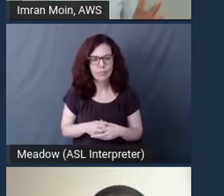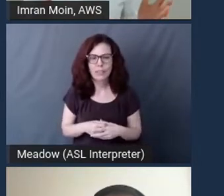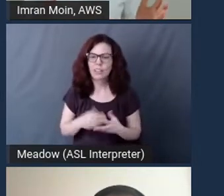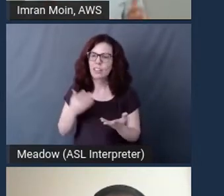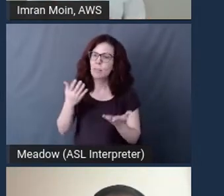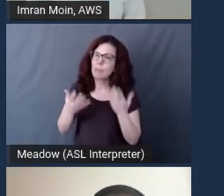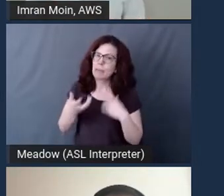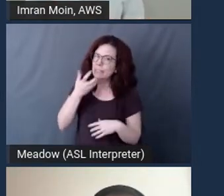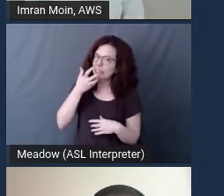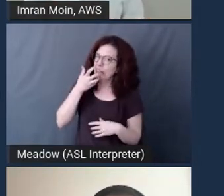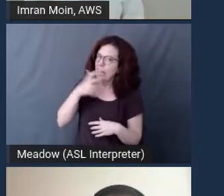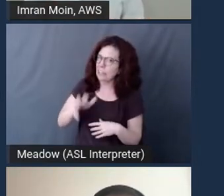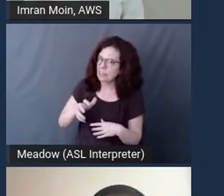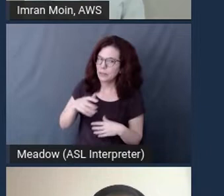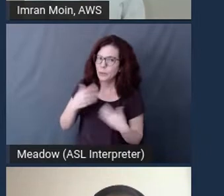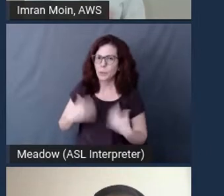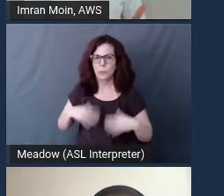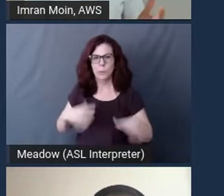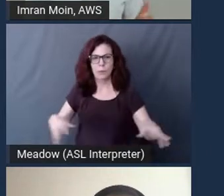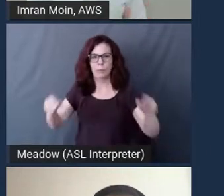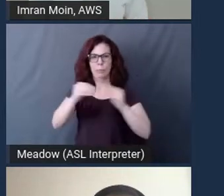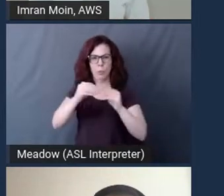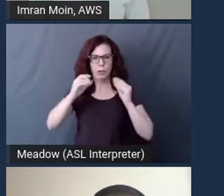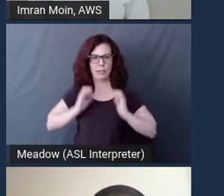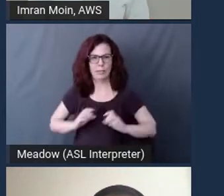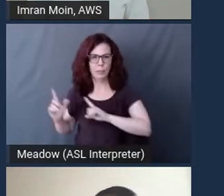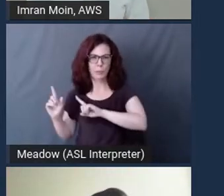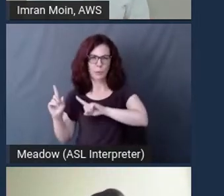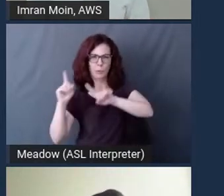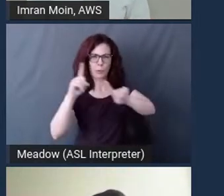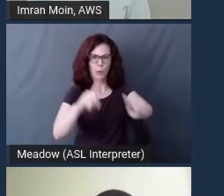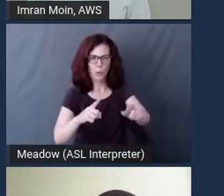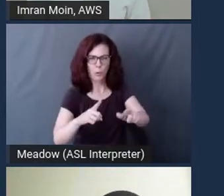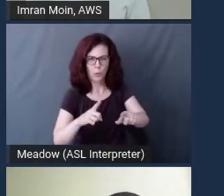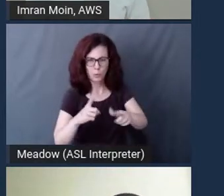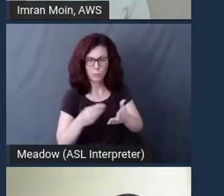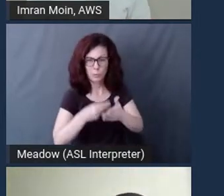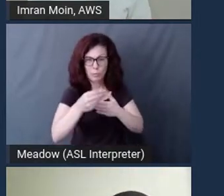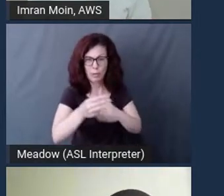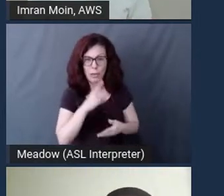Lots of customers are coming into the store to buy water bottles. So now let's say it's like 4:00 PM